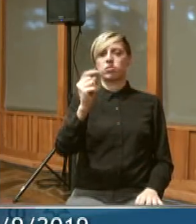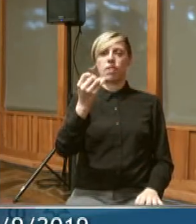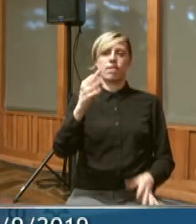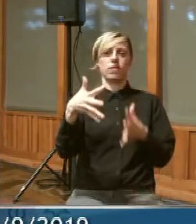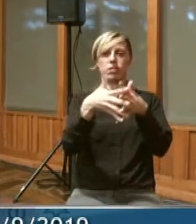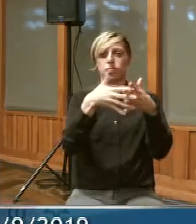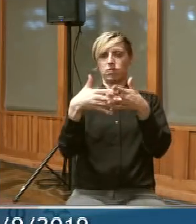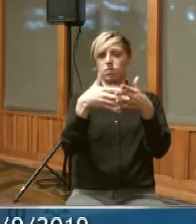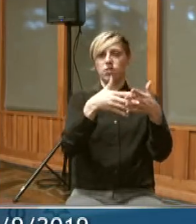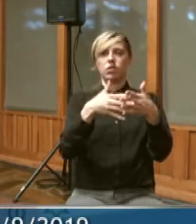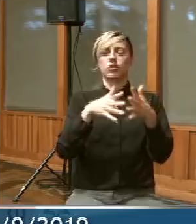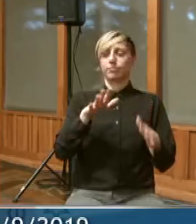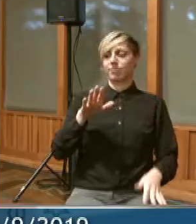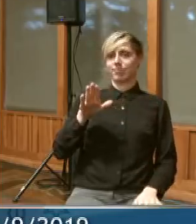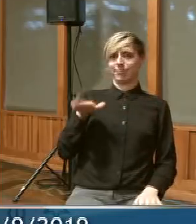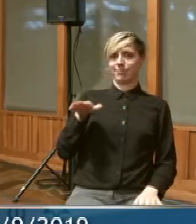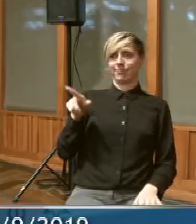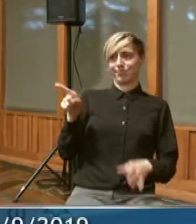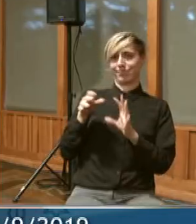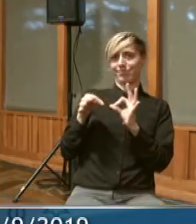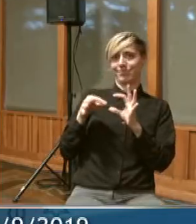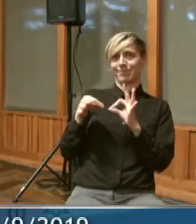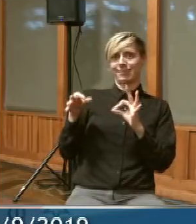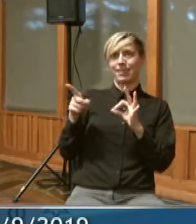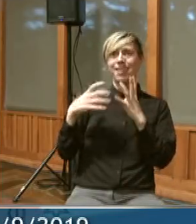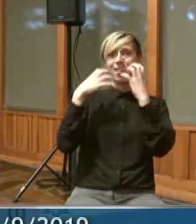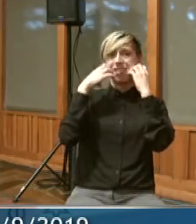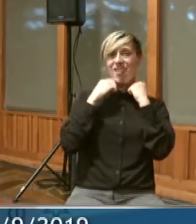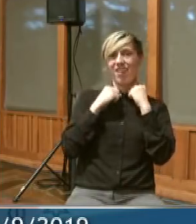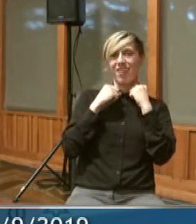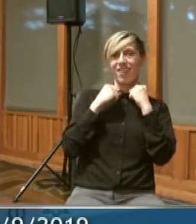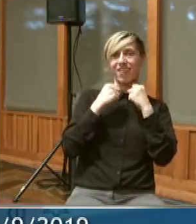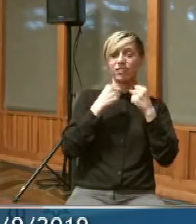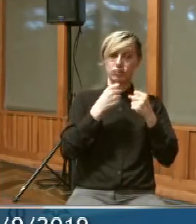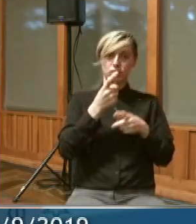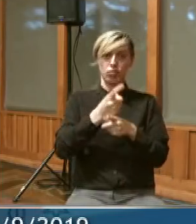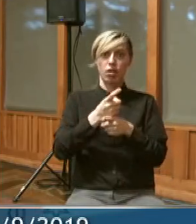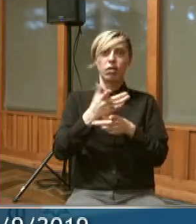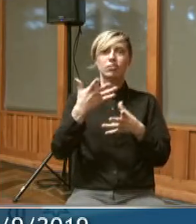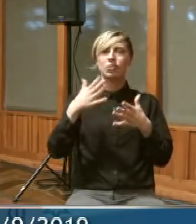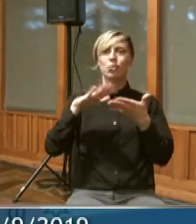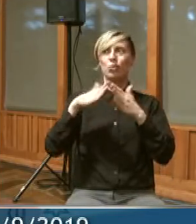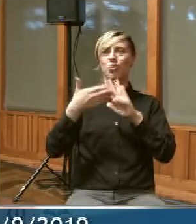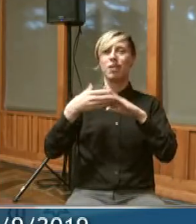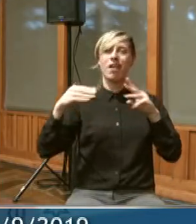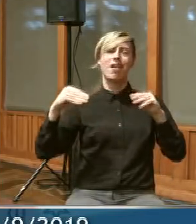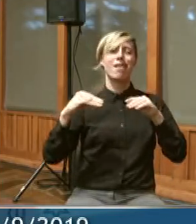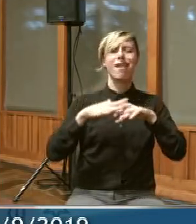HERE WITH CARE AN OUR COPS. I'M A MEMBER OF THE DEMOCRATIC SOCIALISTS OF AMERICA. ERIN, I WANT TO SAY WHAT YOU'RE